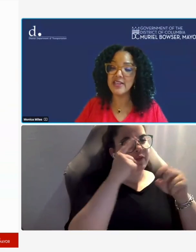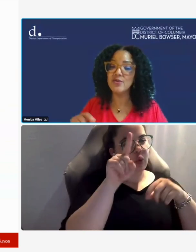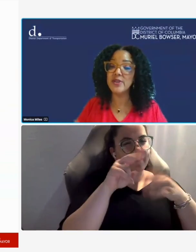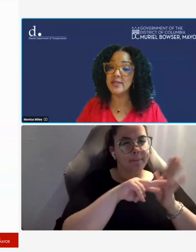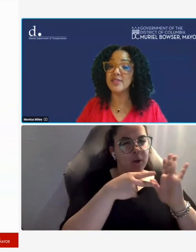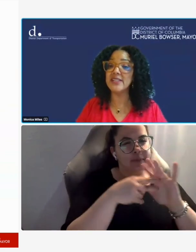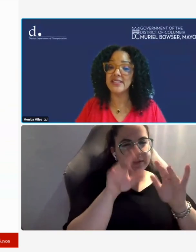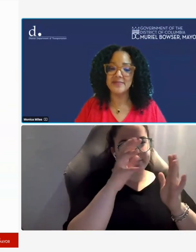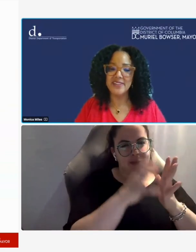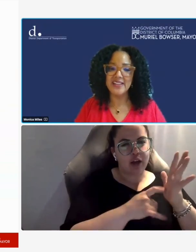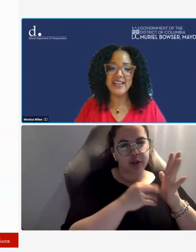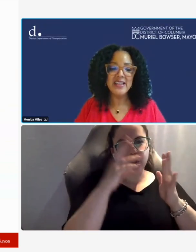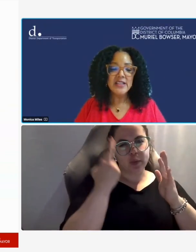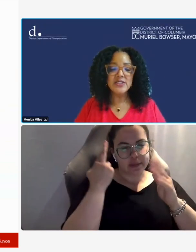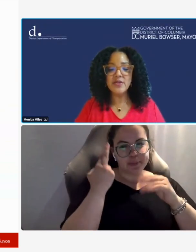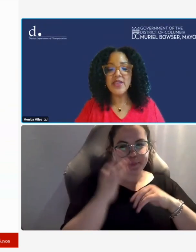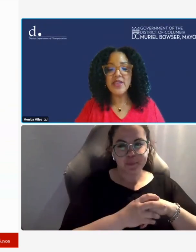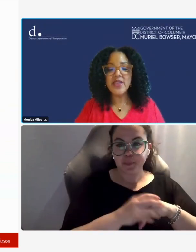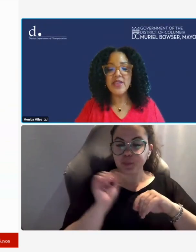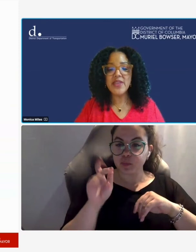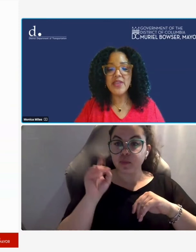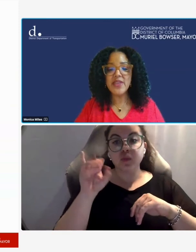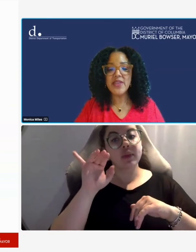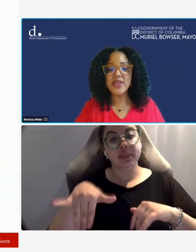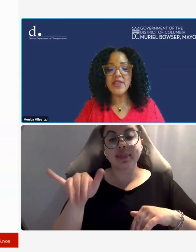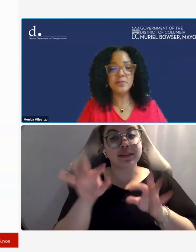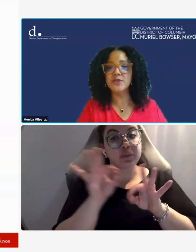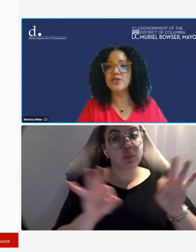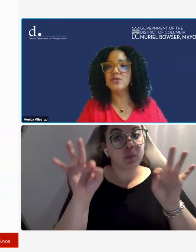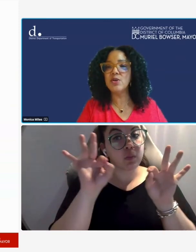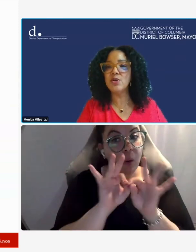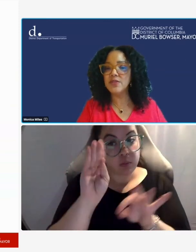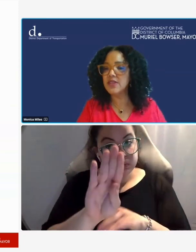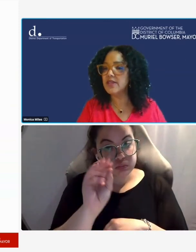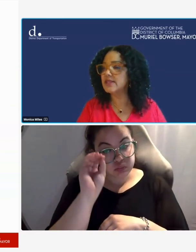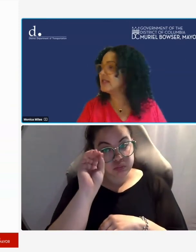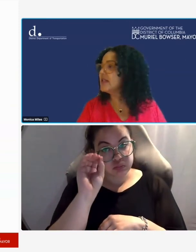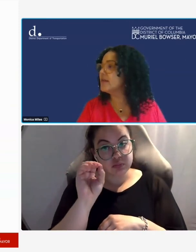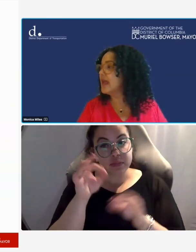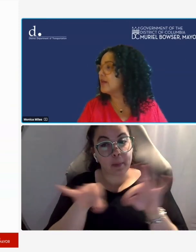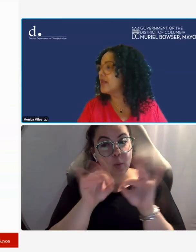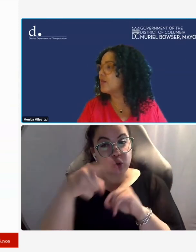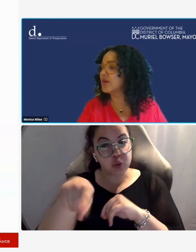reasonableness okay so that's a key thing to um to know about the ncm and how that works